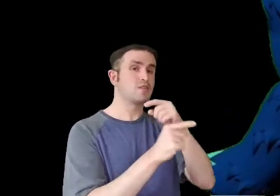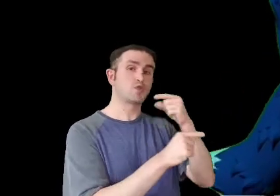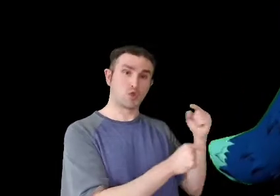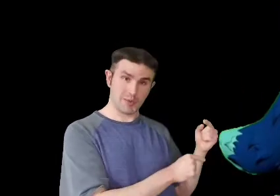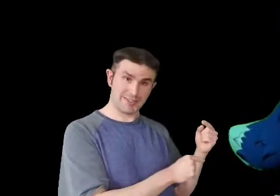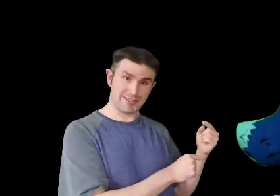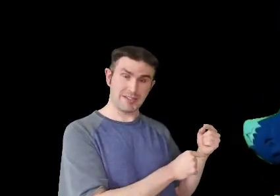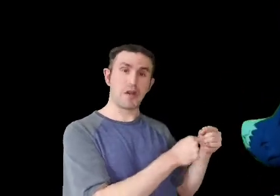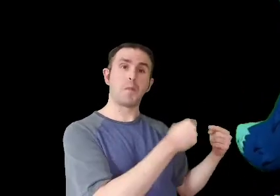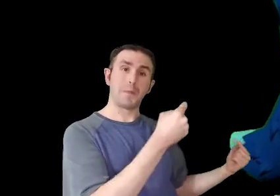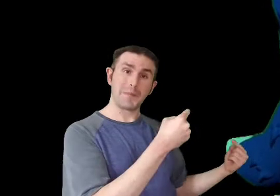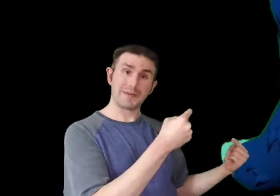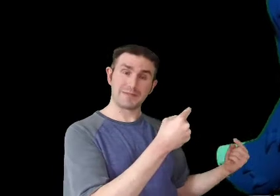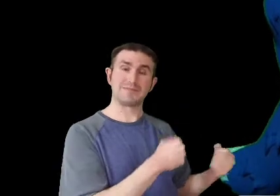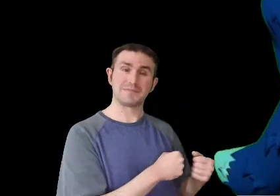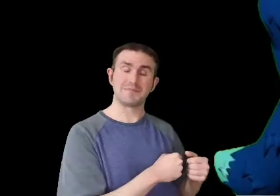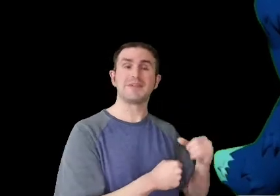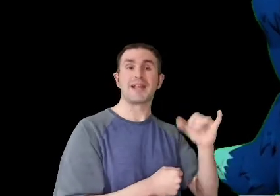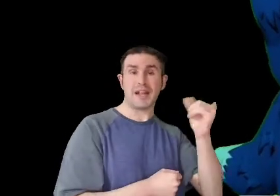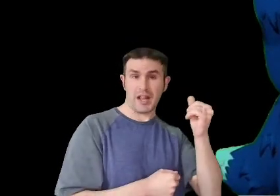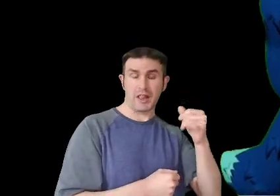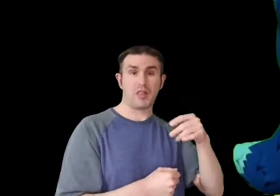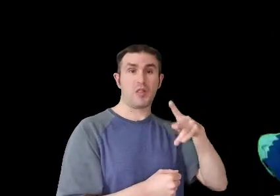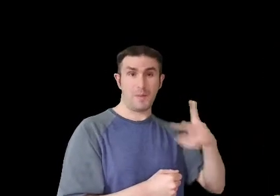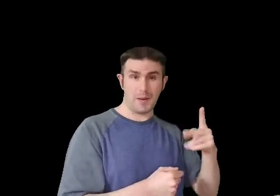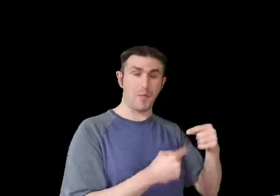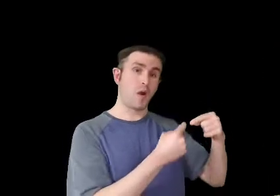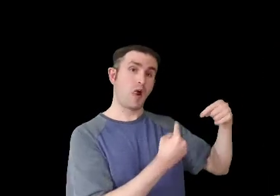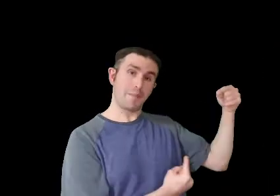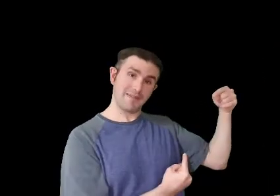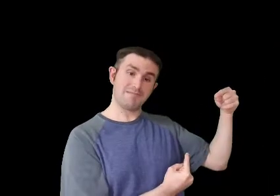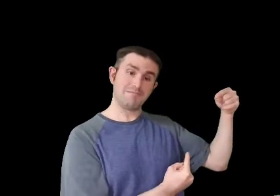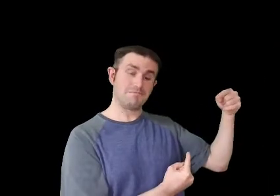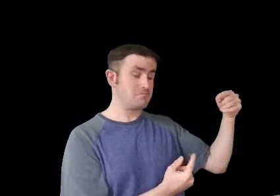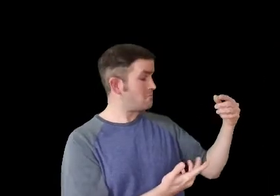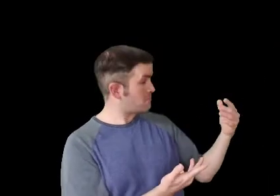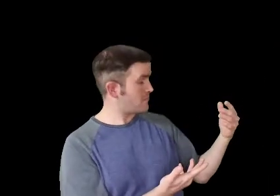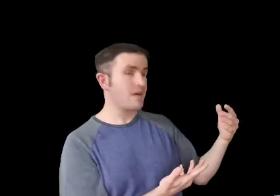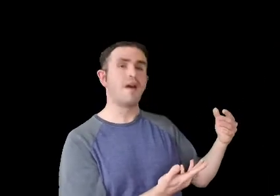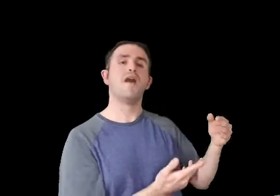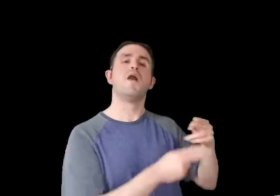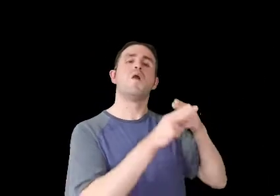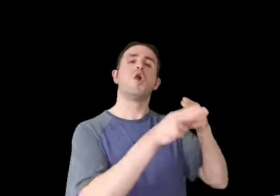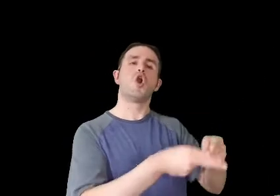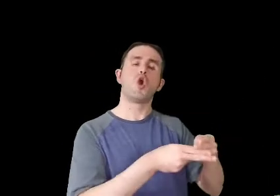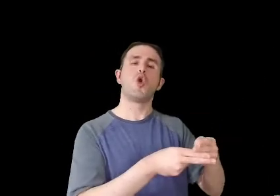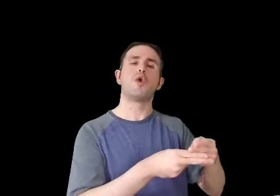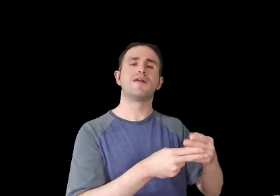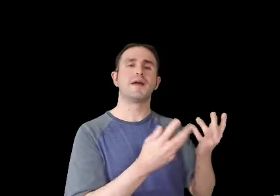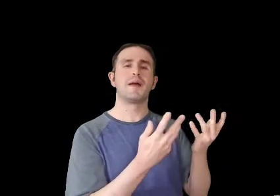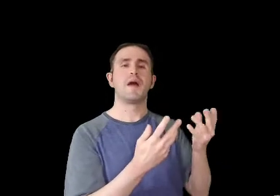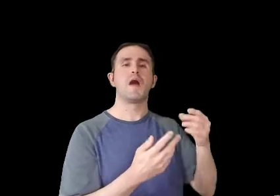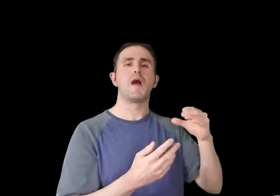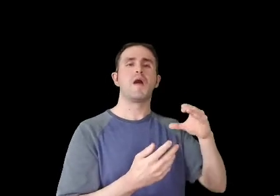and green, you have yellow and purple. Those are referred to as complementary colors!